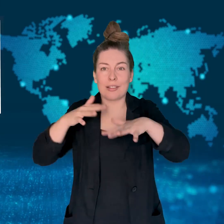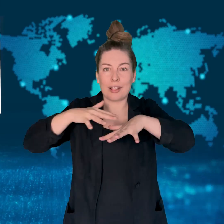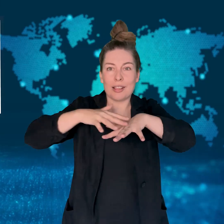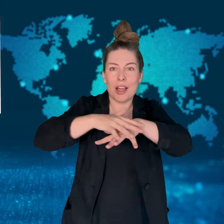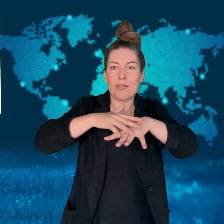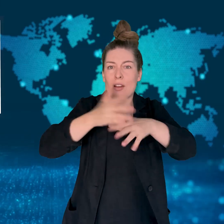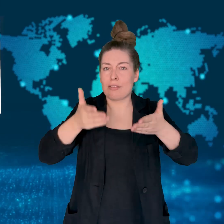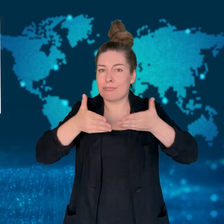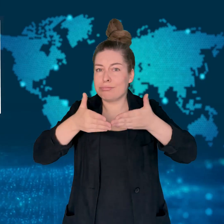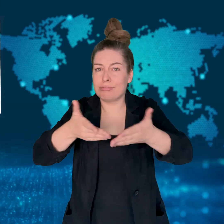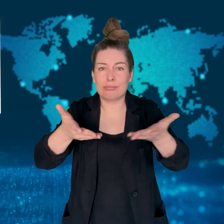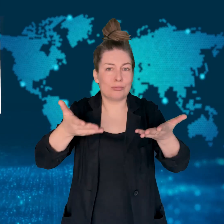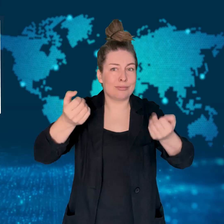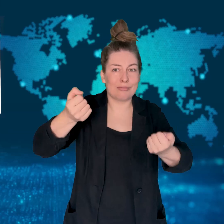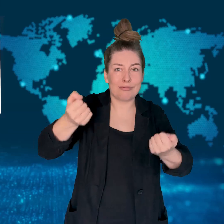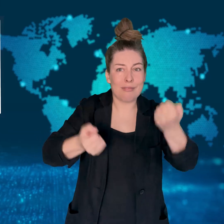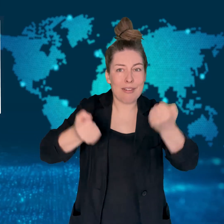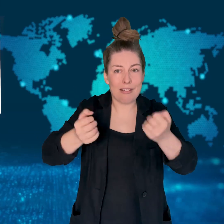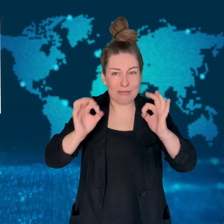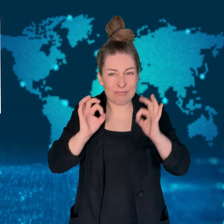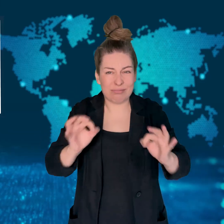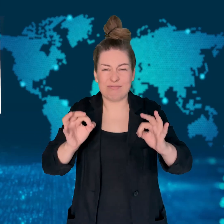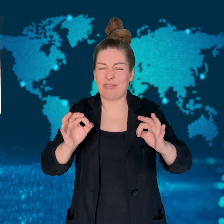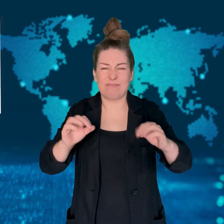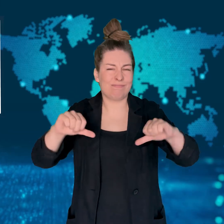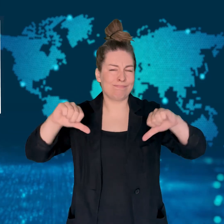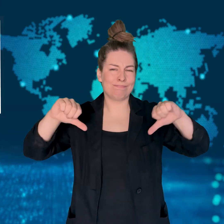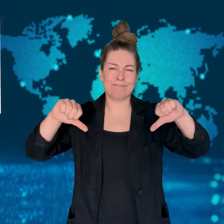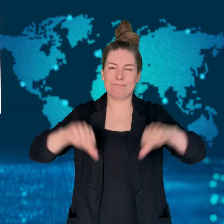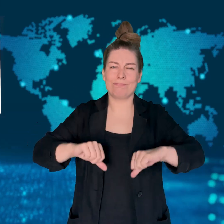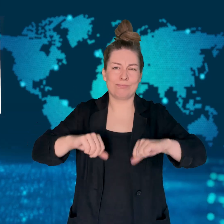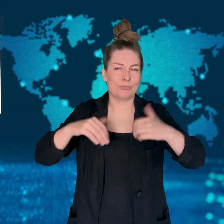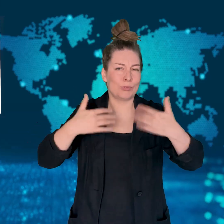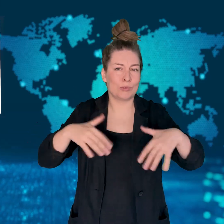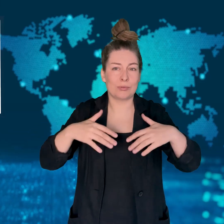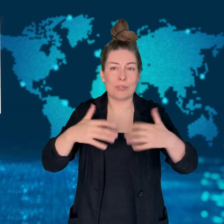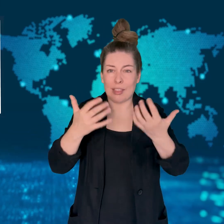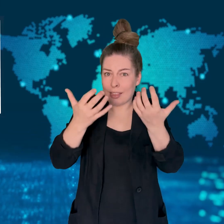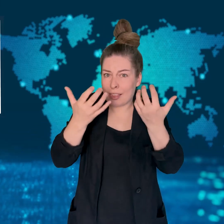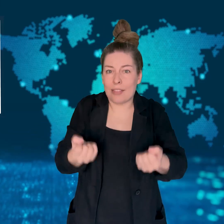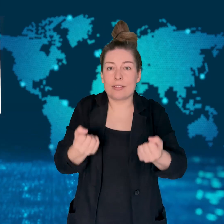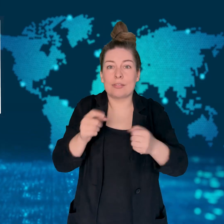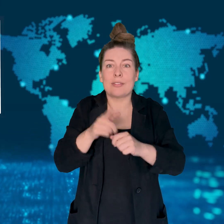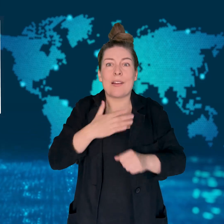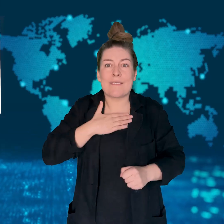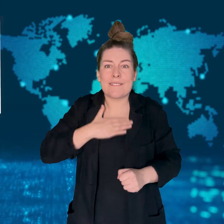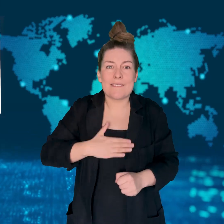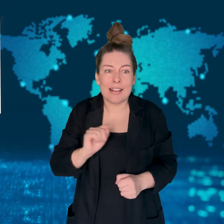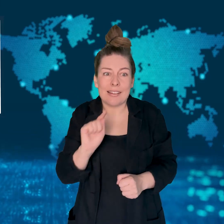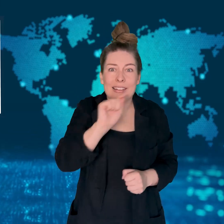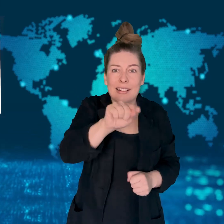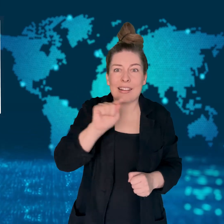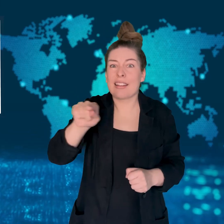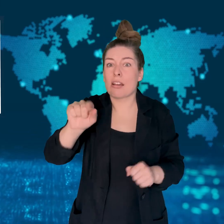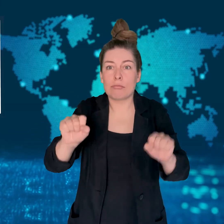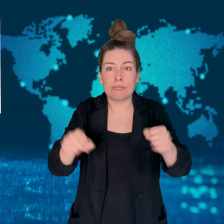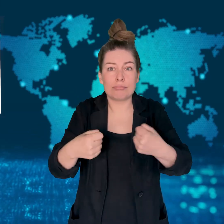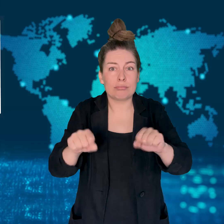which are often overcrowded.